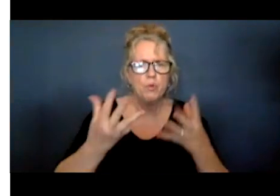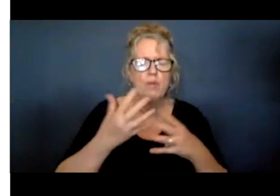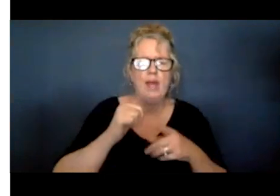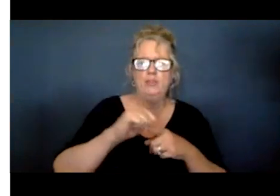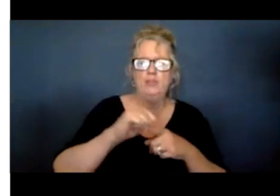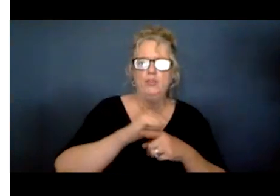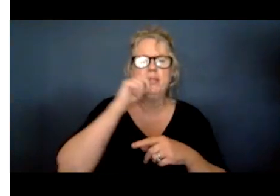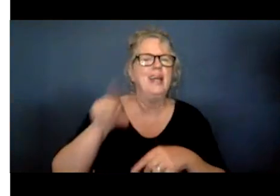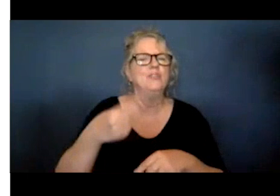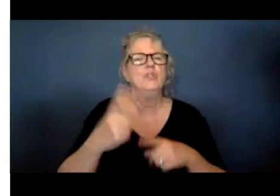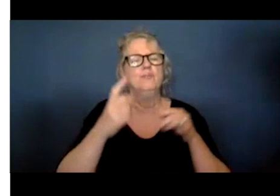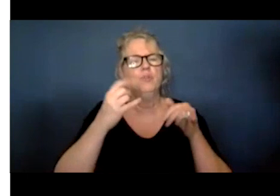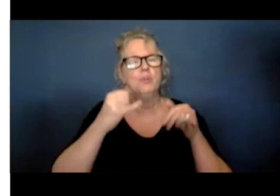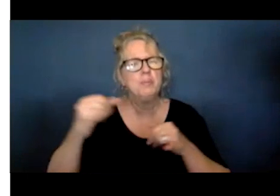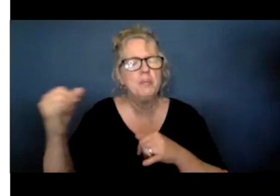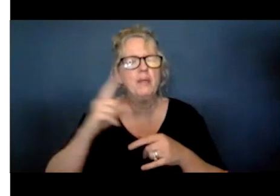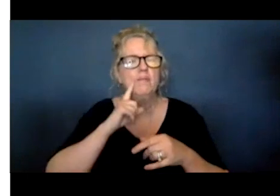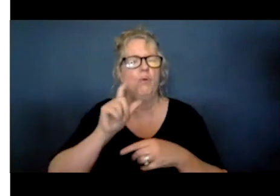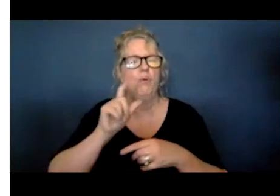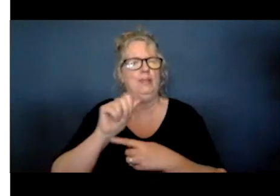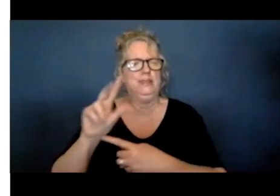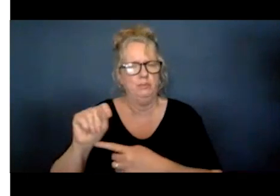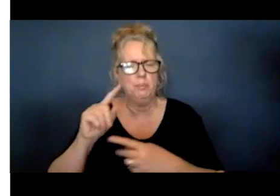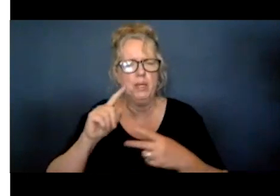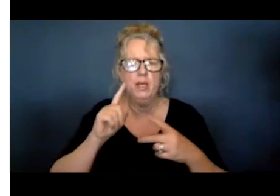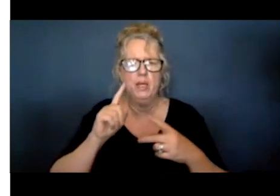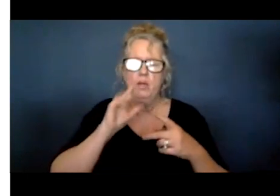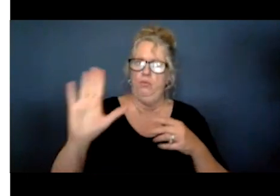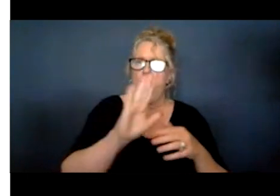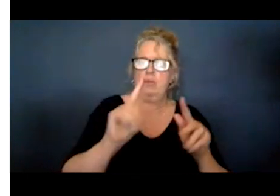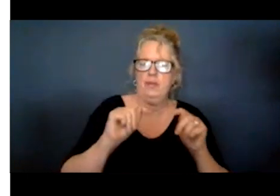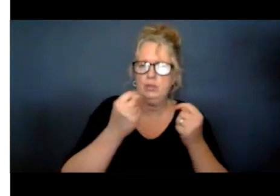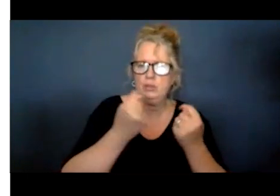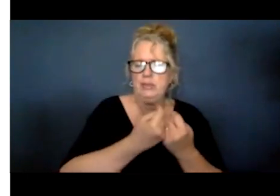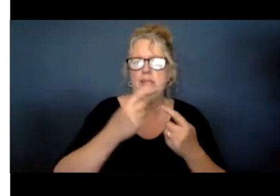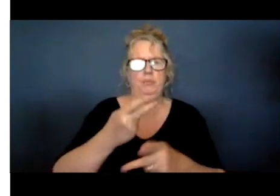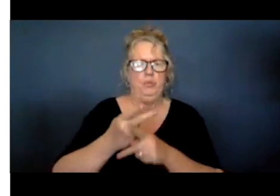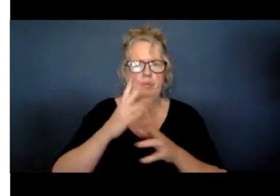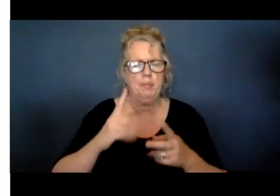individuals using assistive technologies, but for their teams, supervisors, and support staff.